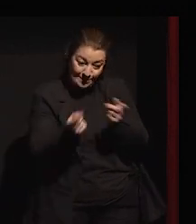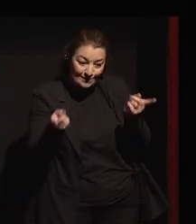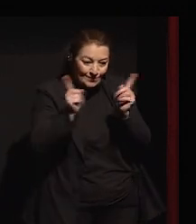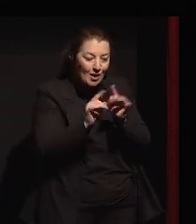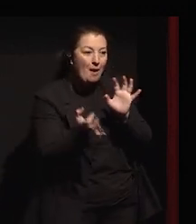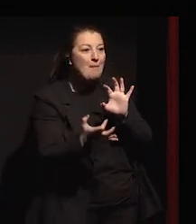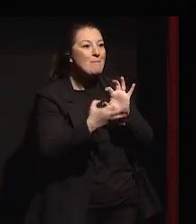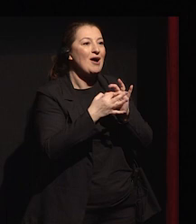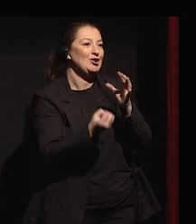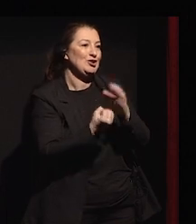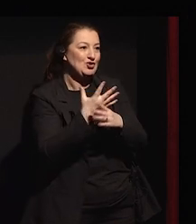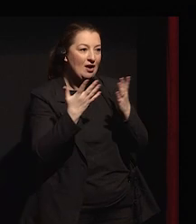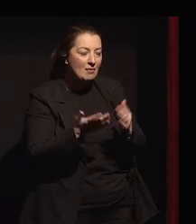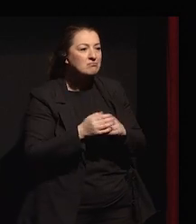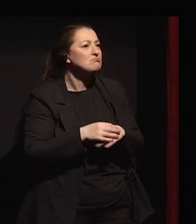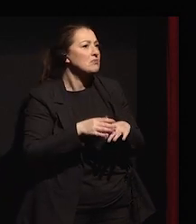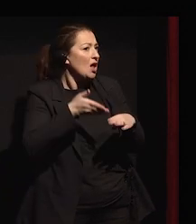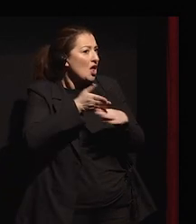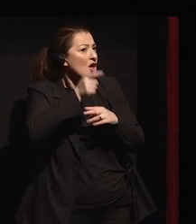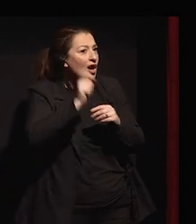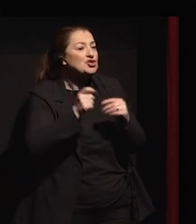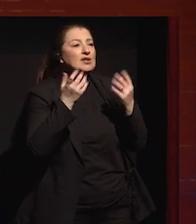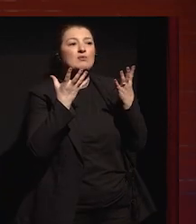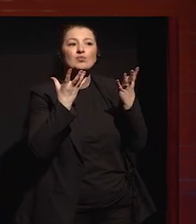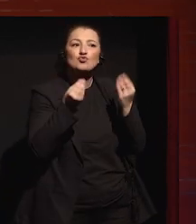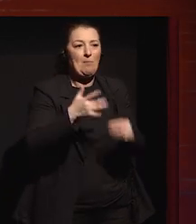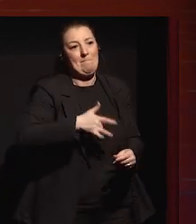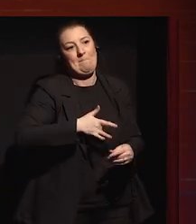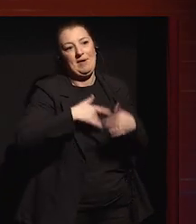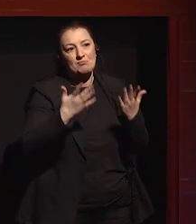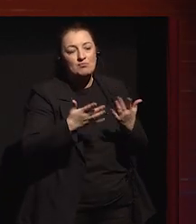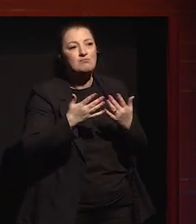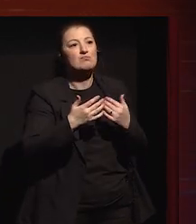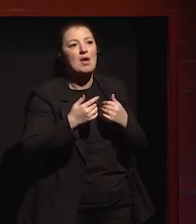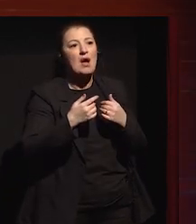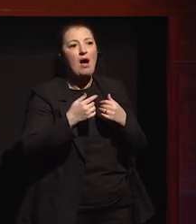And I'm really delighted. I mean, I know the weather's not helping, but, you know, women were tough. We can put up with this.